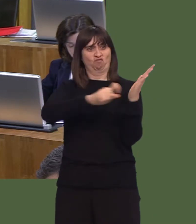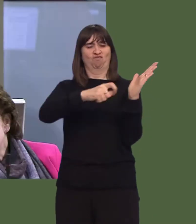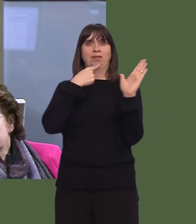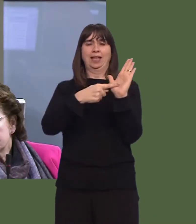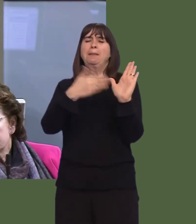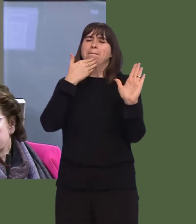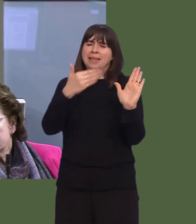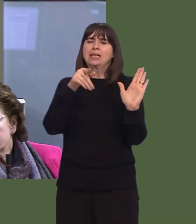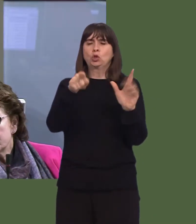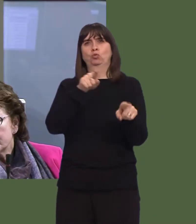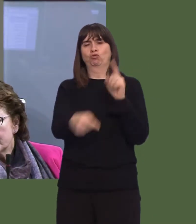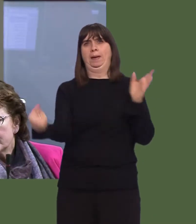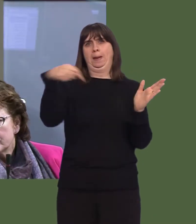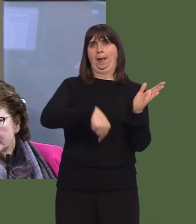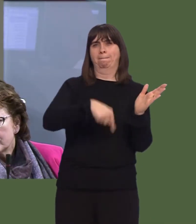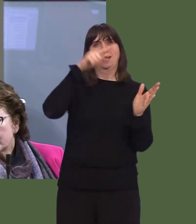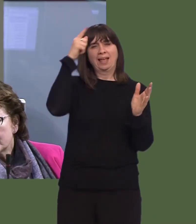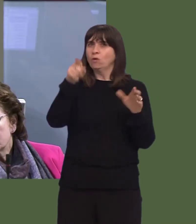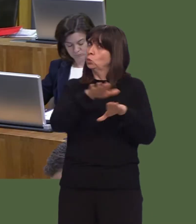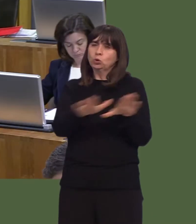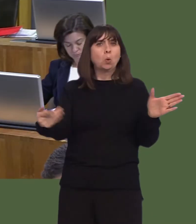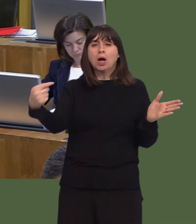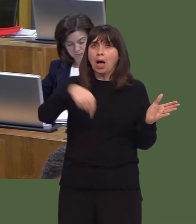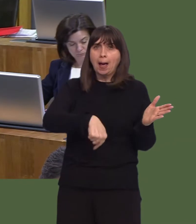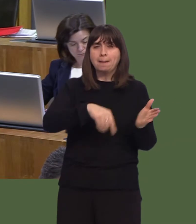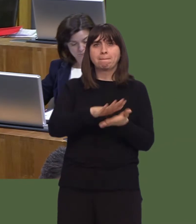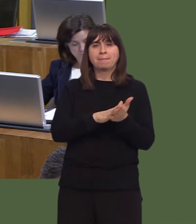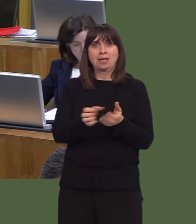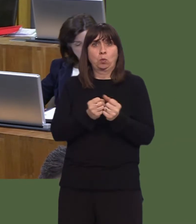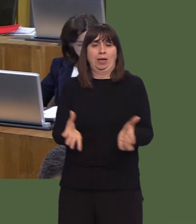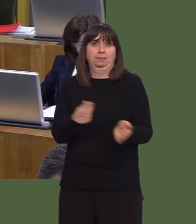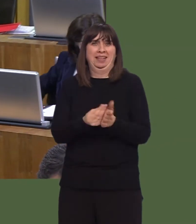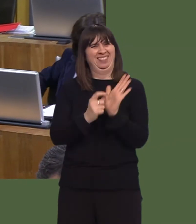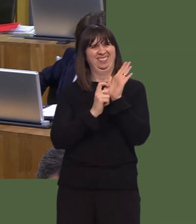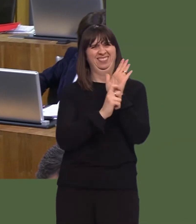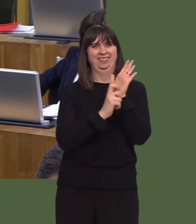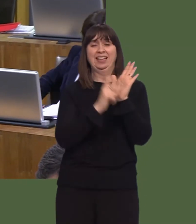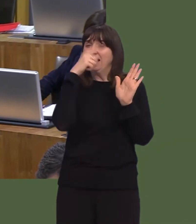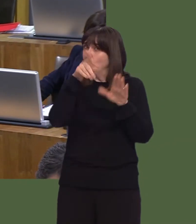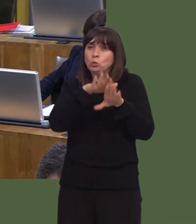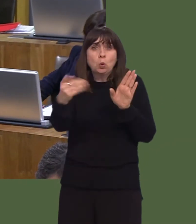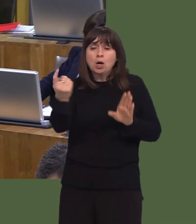I think that's importantóthat people understand that. They also emphasise that if people don't turn up at an appointment, they may end up back,